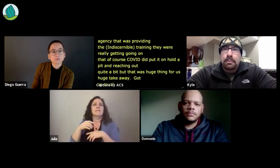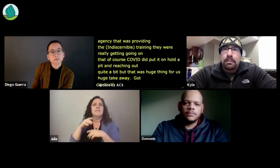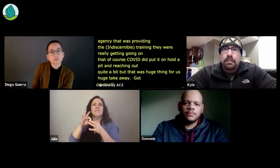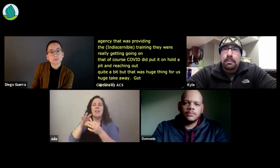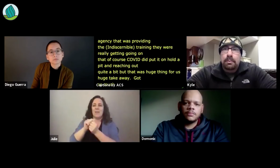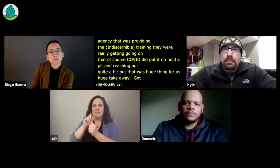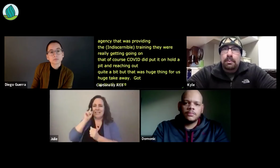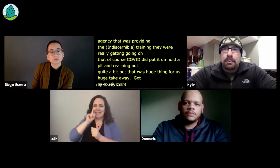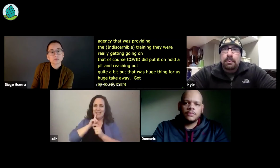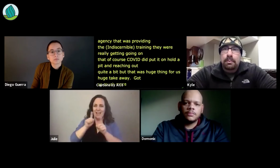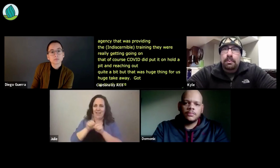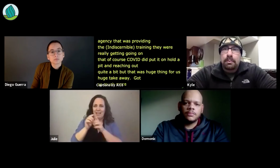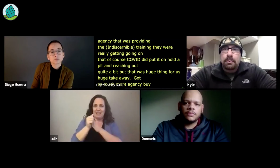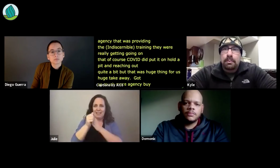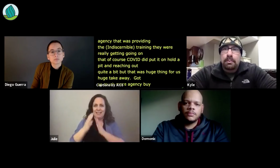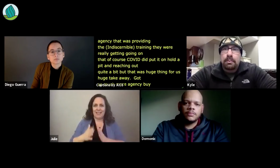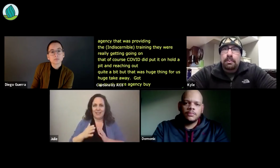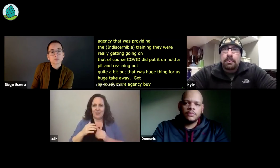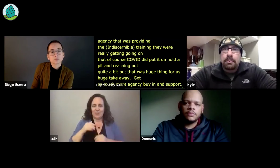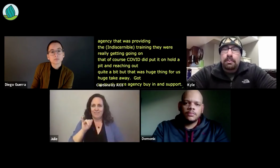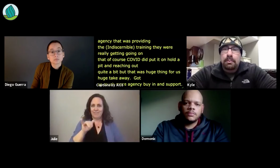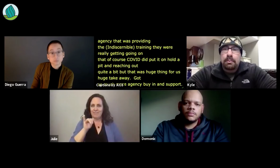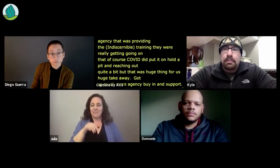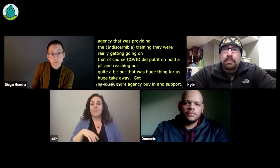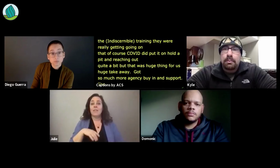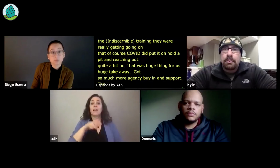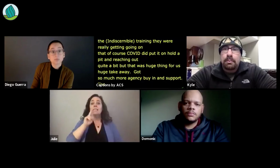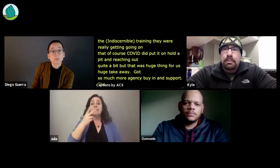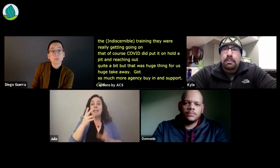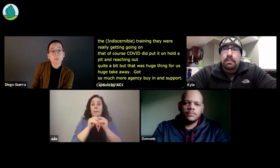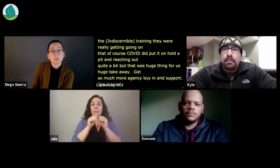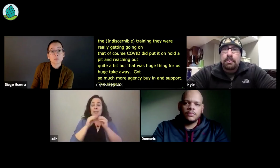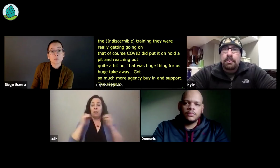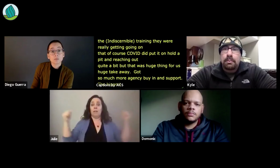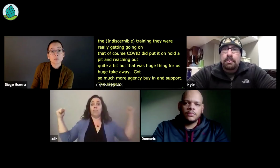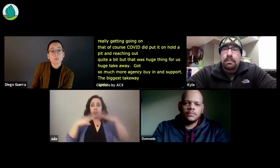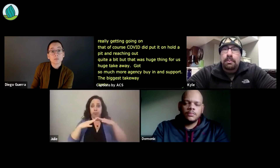is that using deaf people as the leaders. The second meeting we had was well